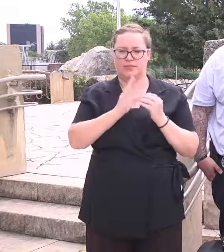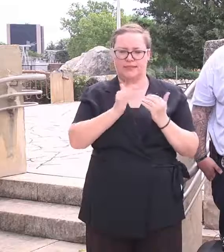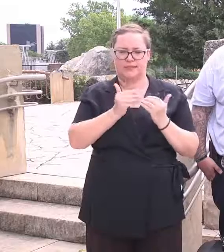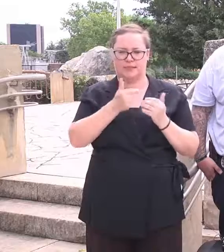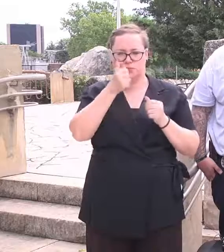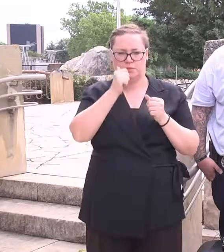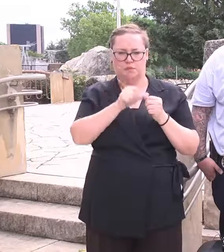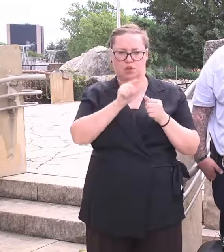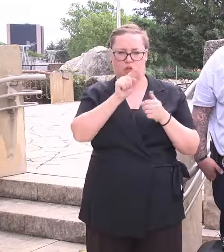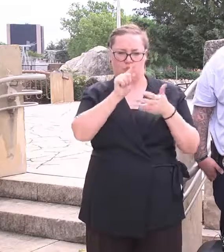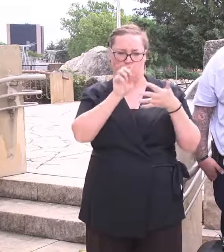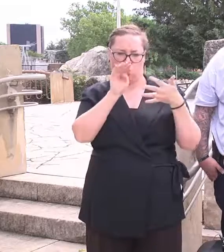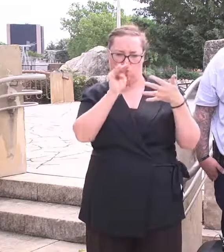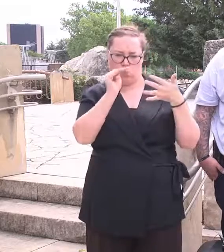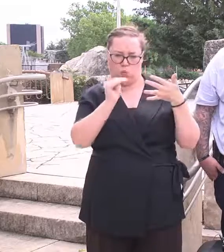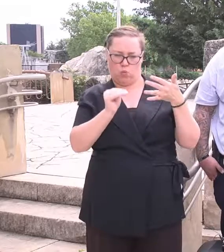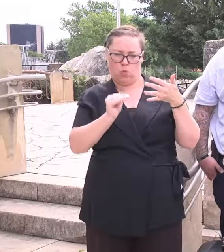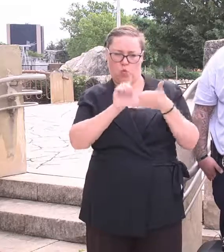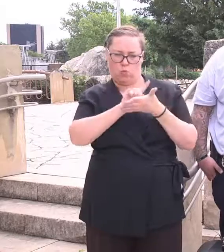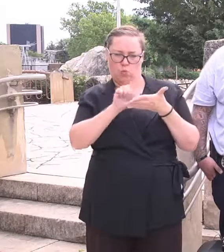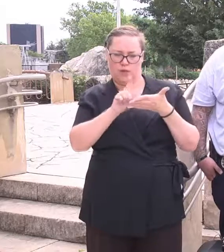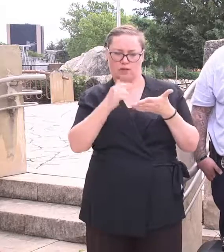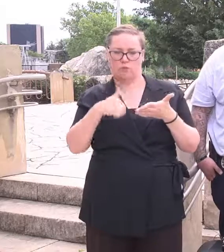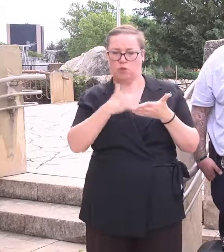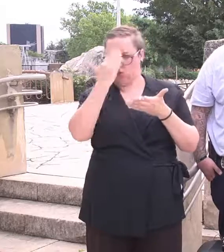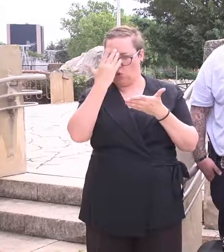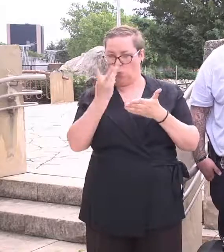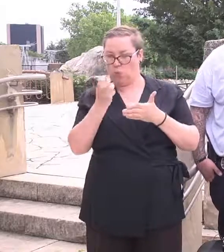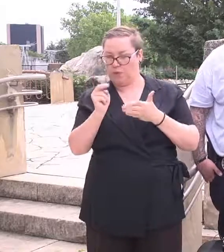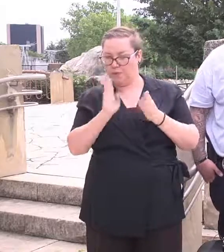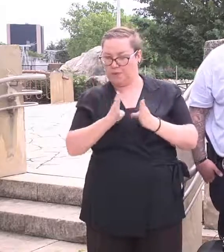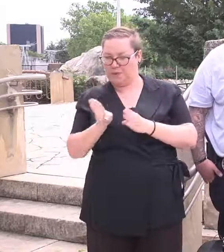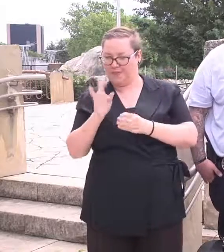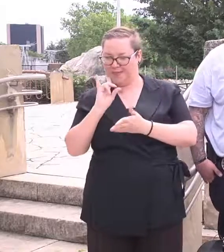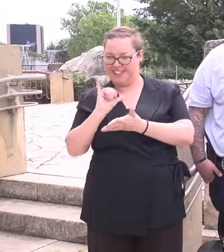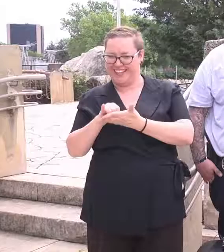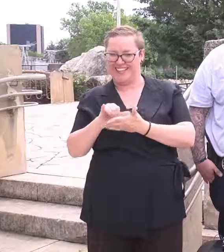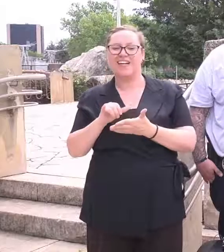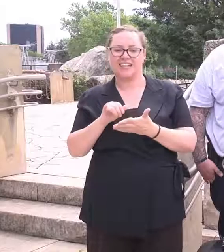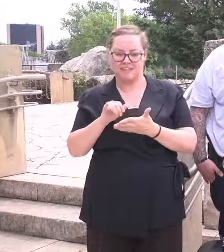the weeks and that way we we know when when to be prepared for that but uh yeah we're just looking